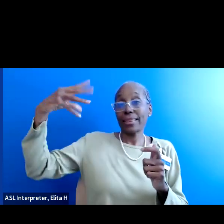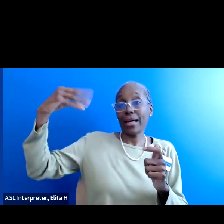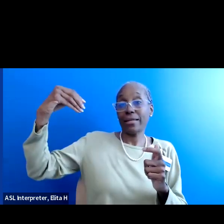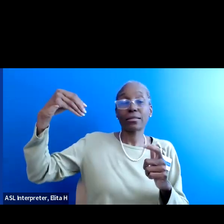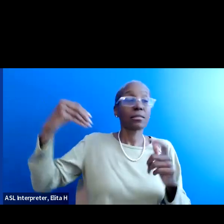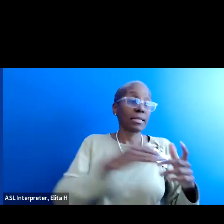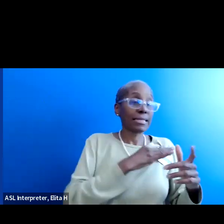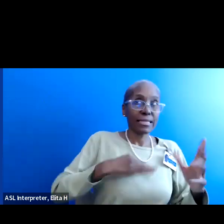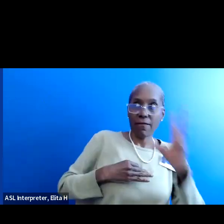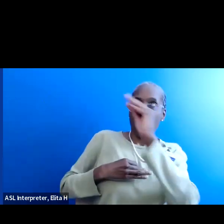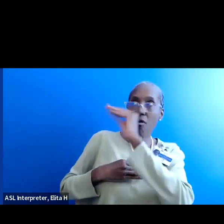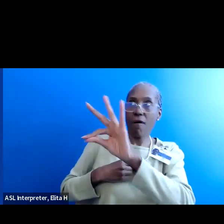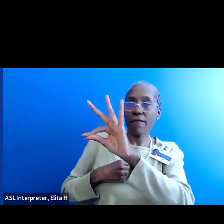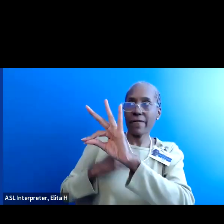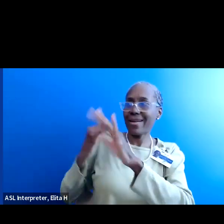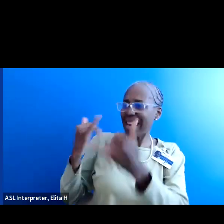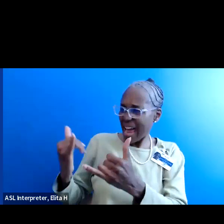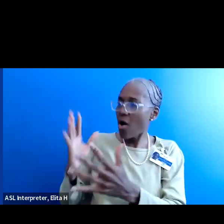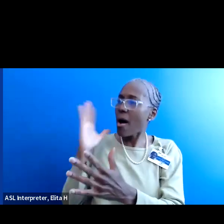but I'll be right back to provide care." And then they never come back.